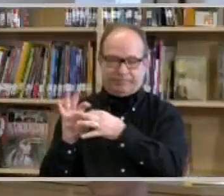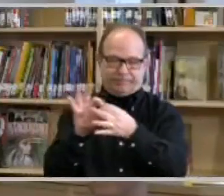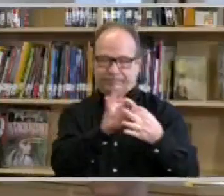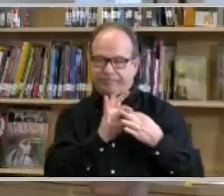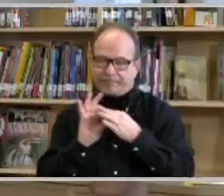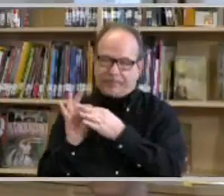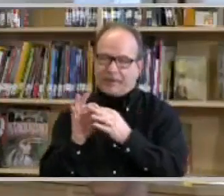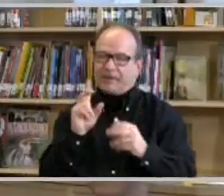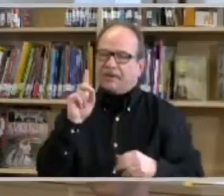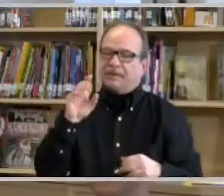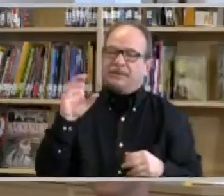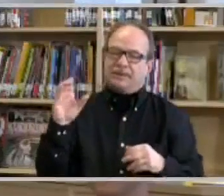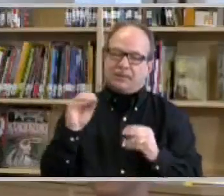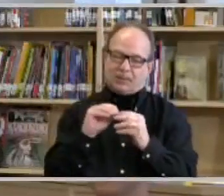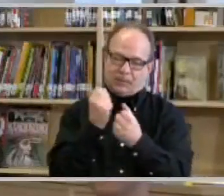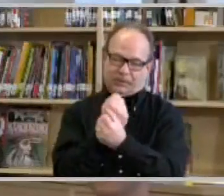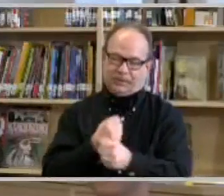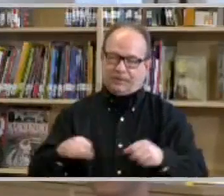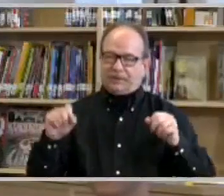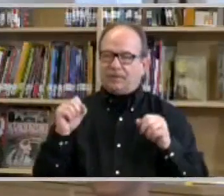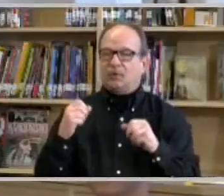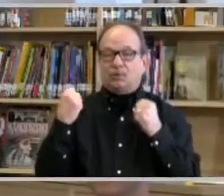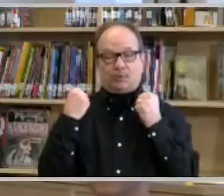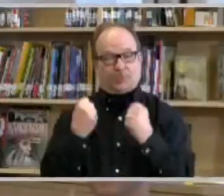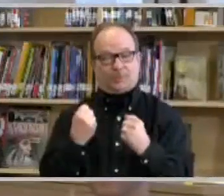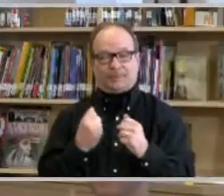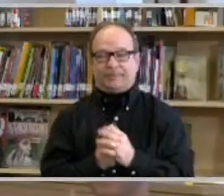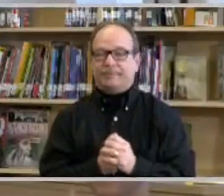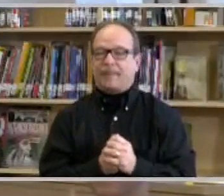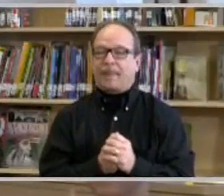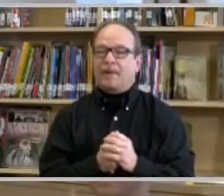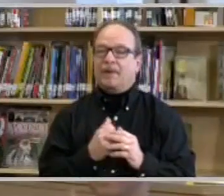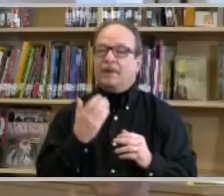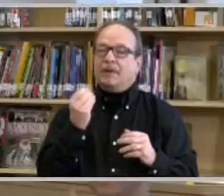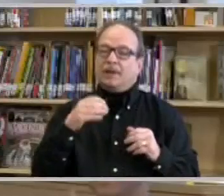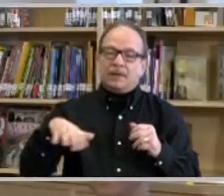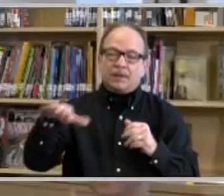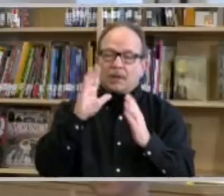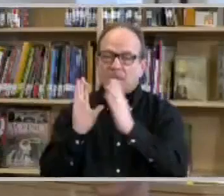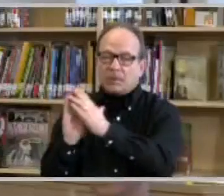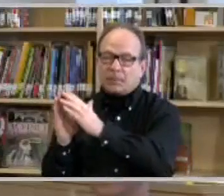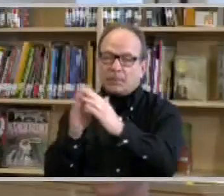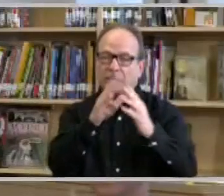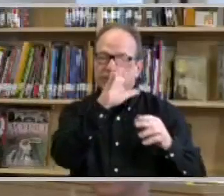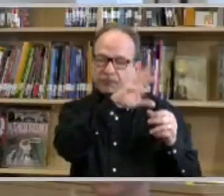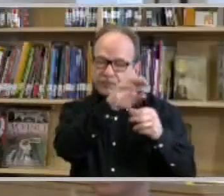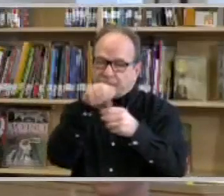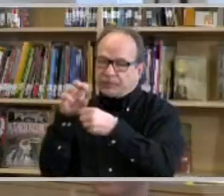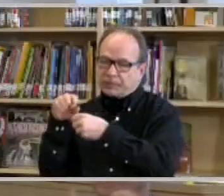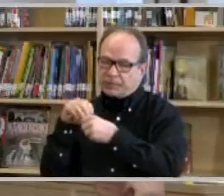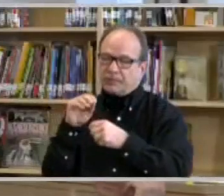KINDS OF WAYS ARE HELPING TO KEEP D.C. SAFE AND STRONG AND